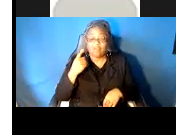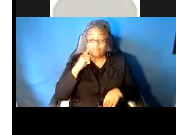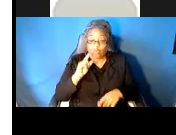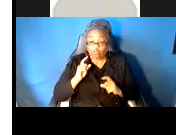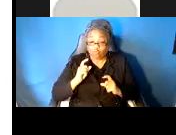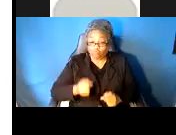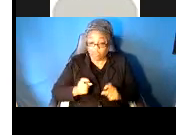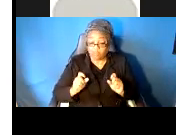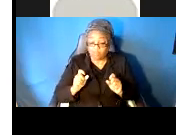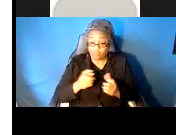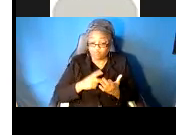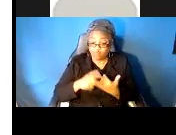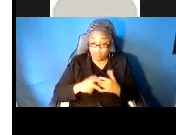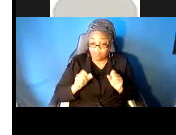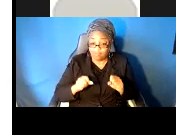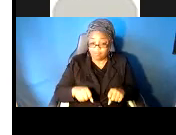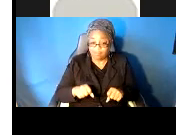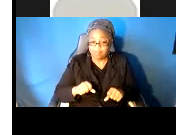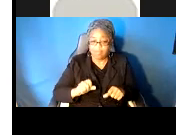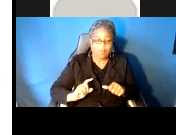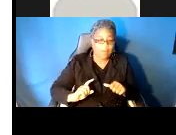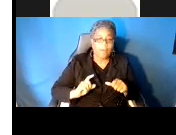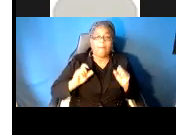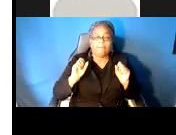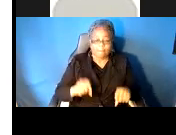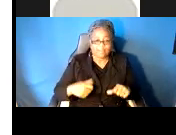you must have your primary address in Anoka, Carver,